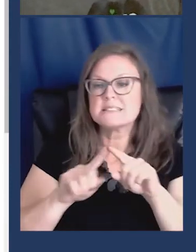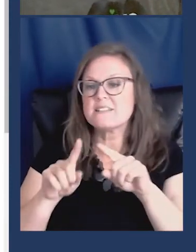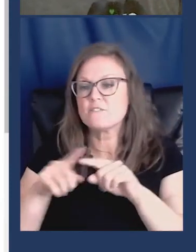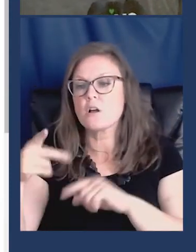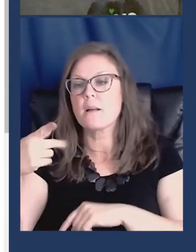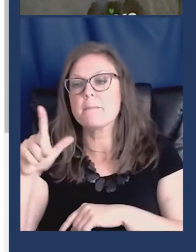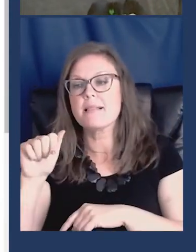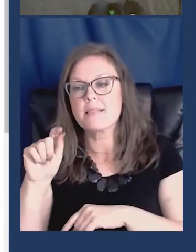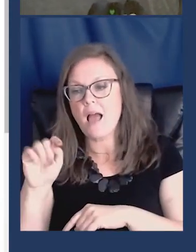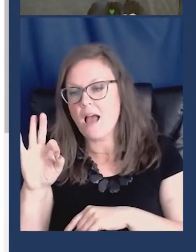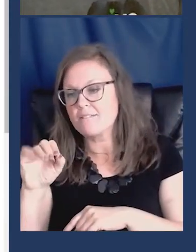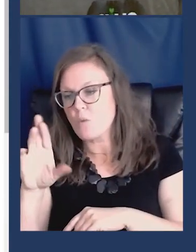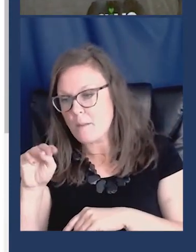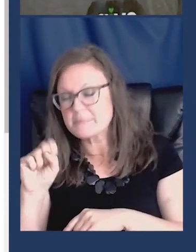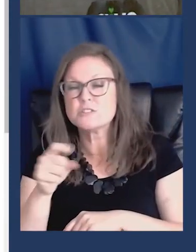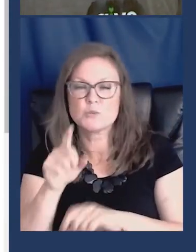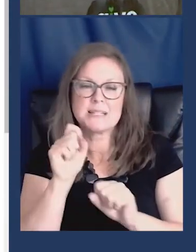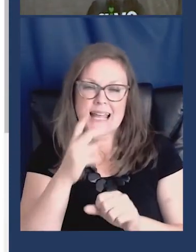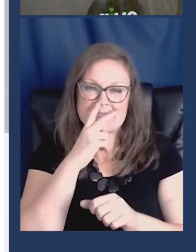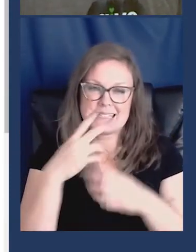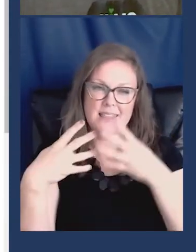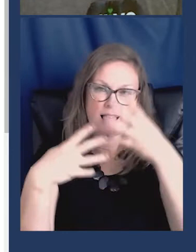along with all your favorite game consoles, things like that,